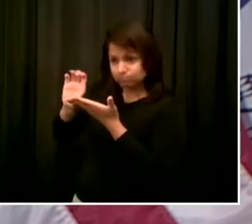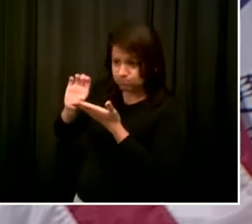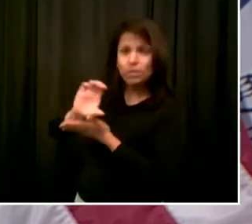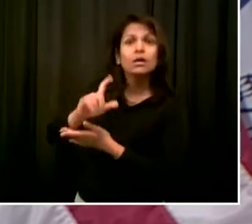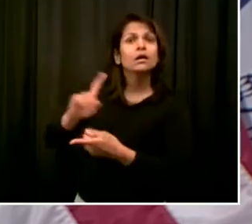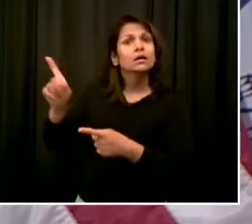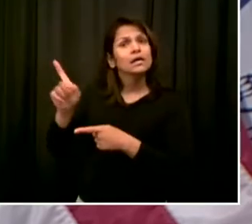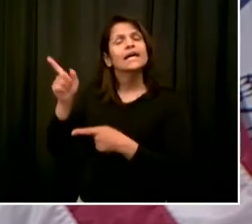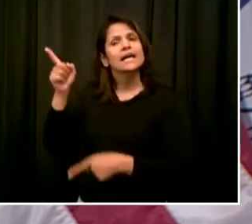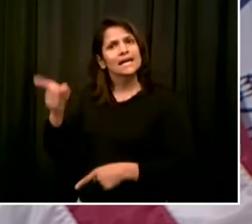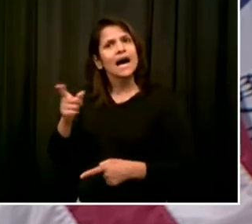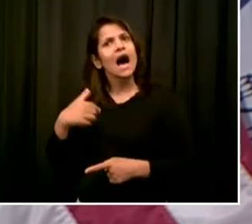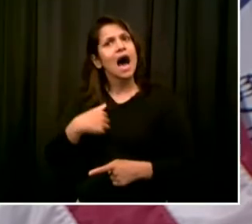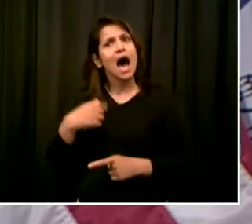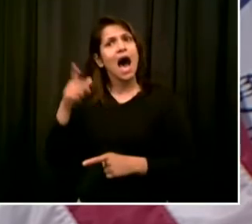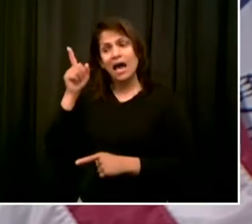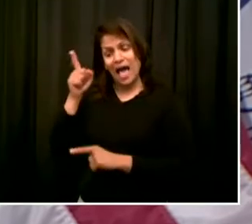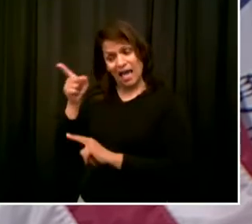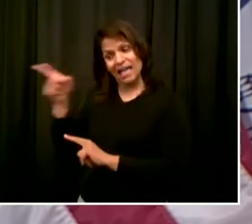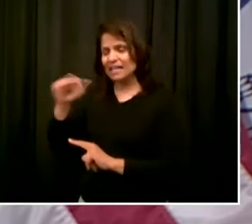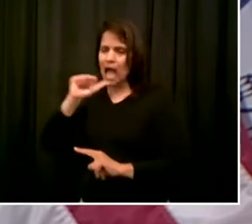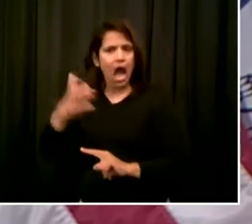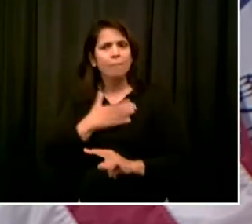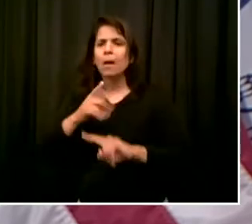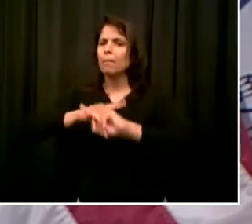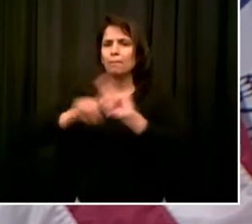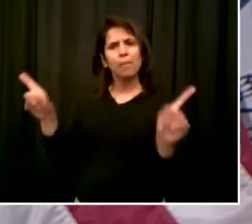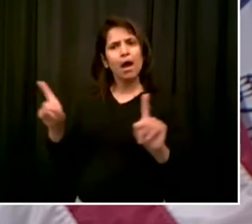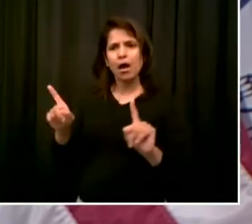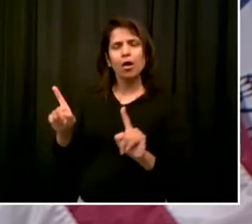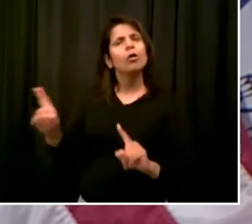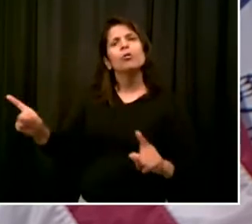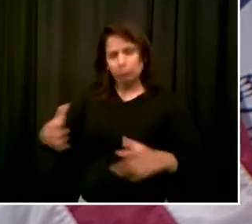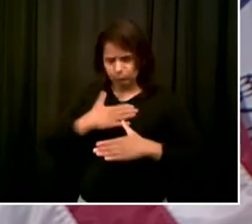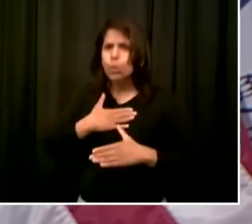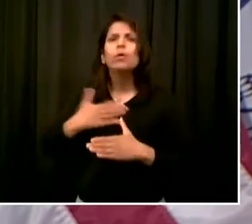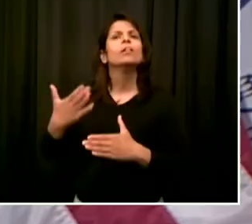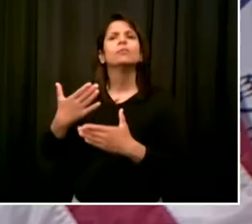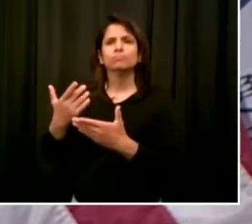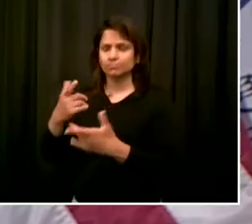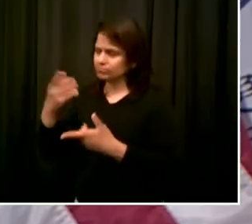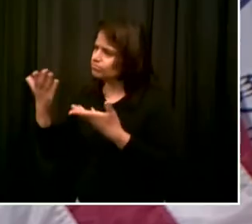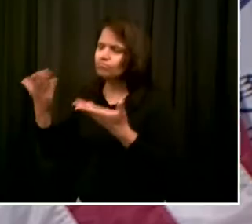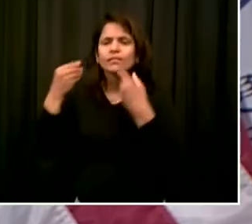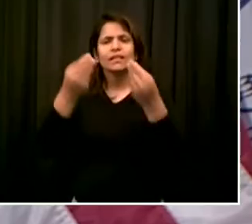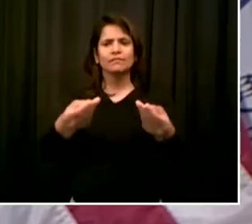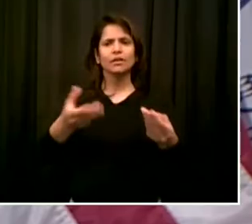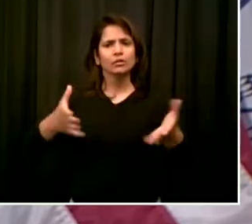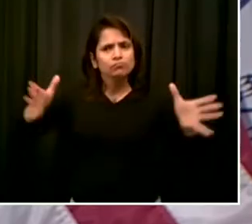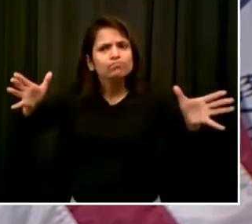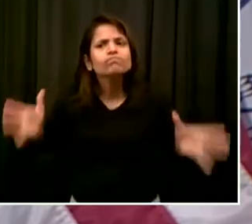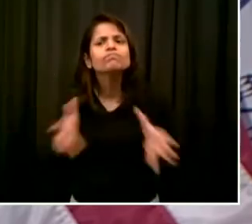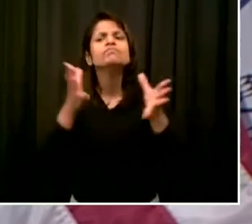HE SAID NO ONE EVER WANTS TO TAKE MONEOUY T OF THE BUDGET BUT I HAD TO. I WOULD WANT IT TO GO TO YOUNG PEOPLE. HATT IS WATH E WAE RDOING.